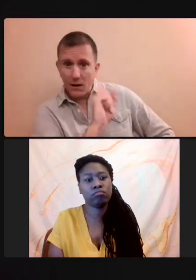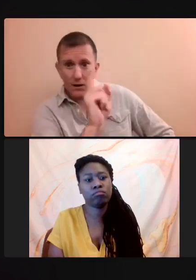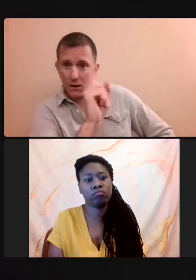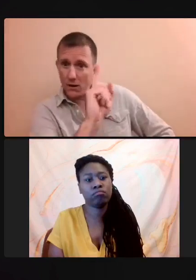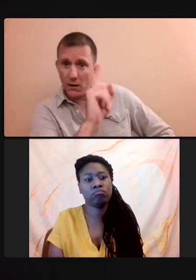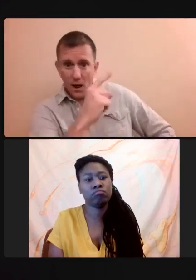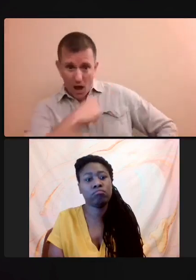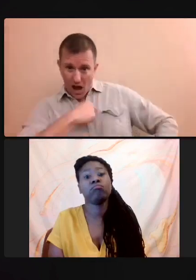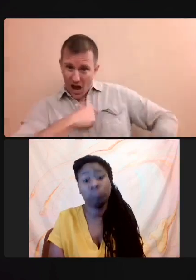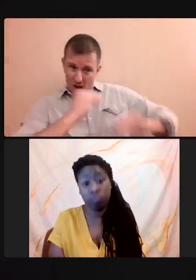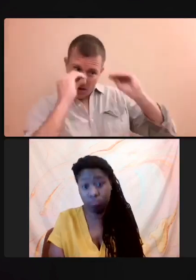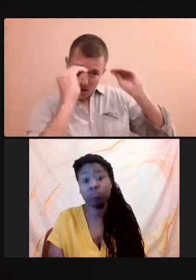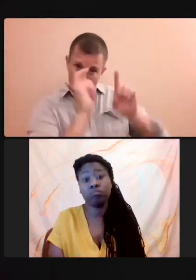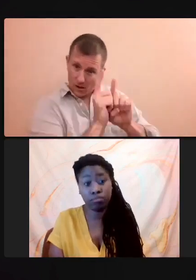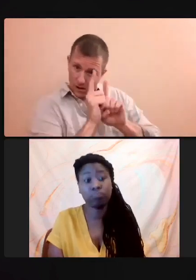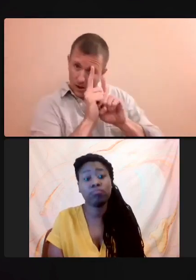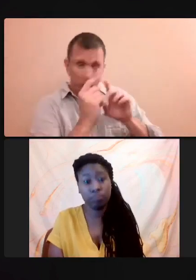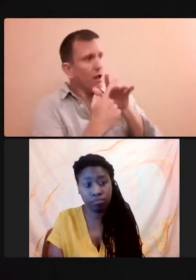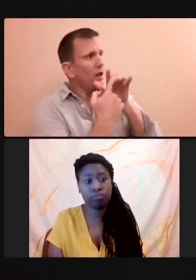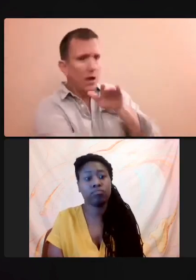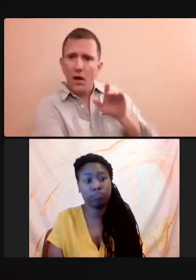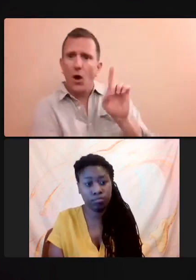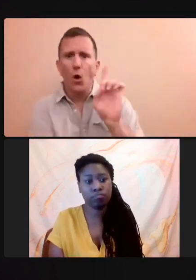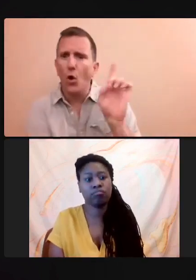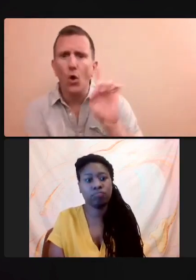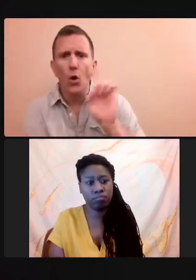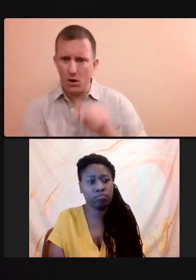Yeah, you mentioned communication and I'm thinking about